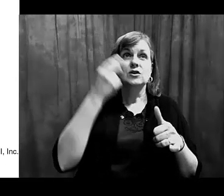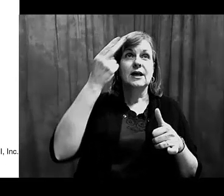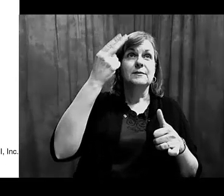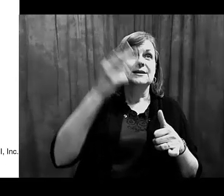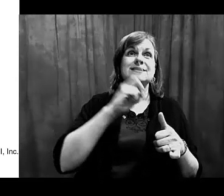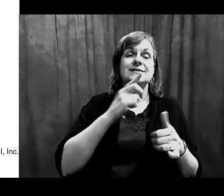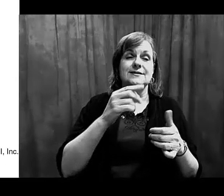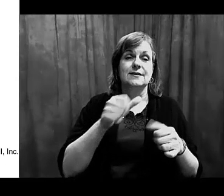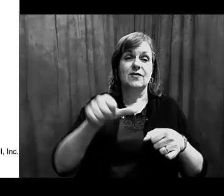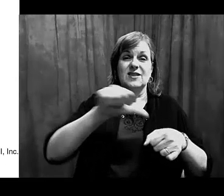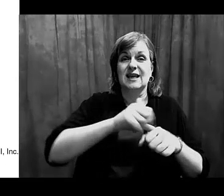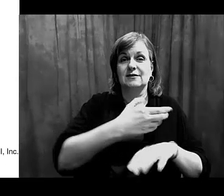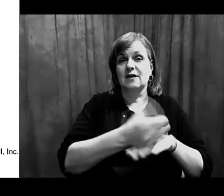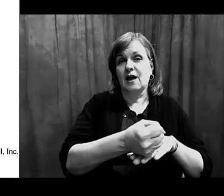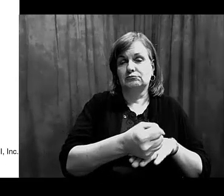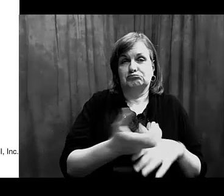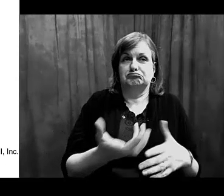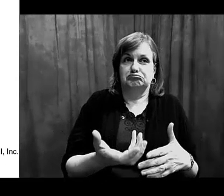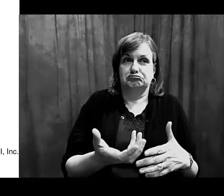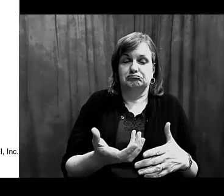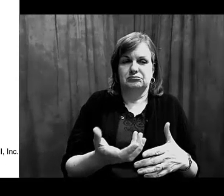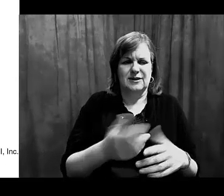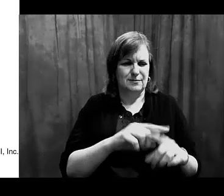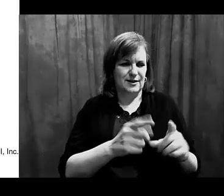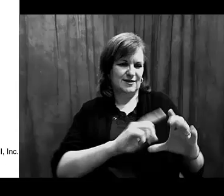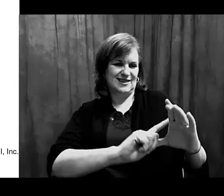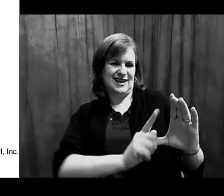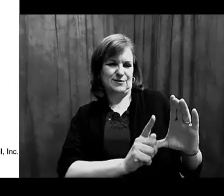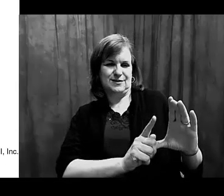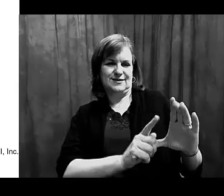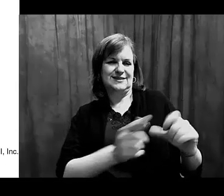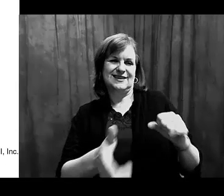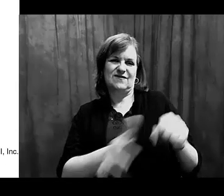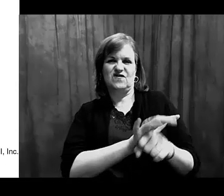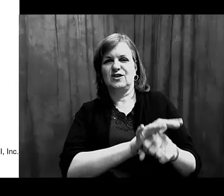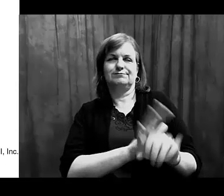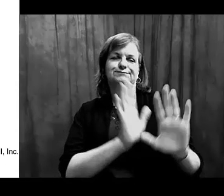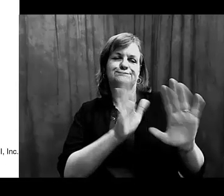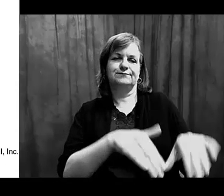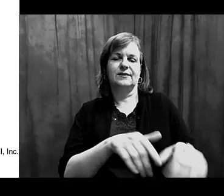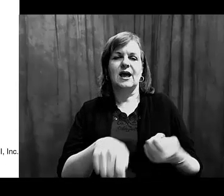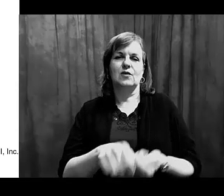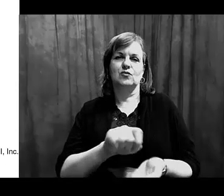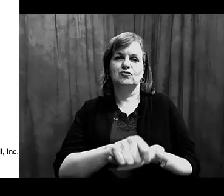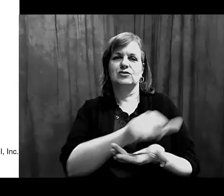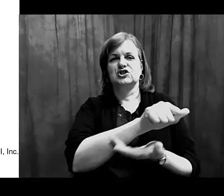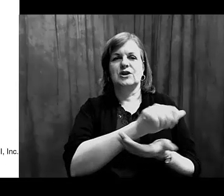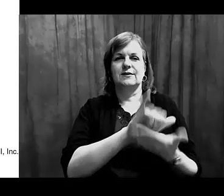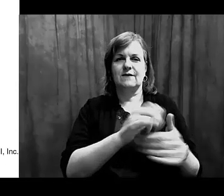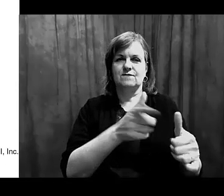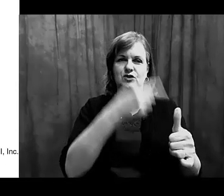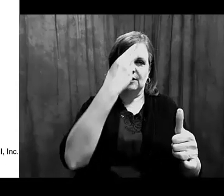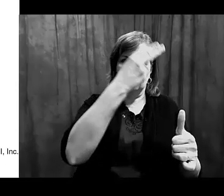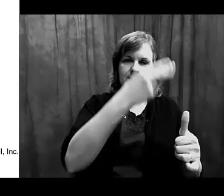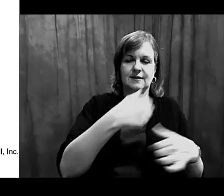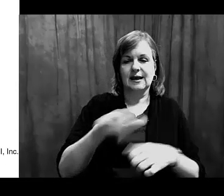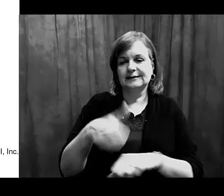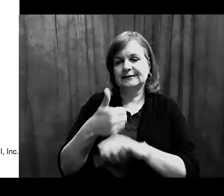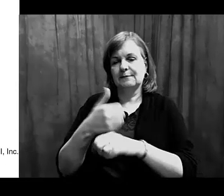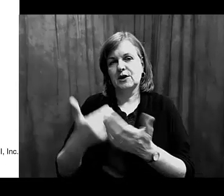maybe my first hypothesis is that I don't have an gas - well maybe my gas gauge says that its totally full -- so I reject that first one and I